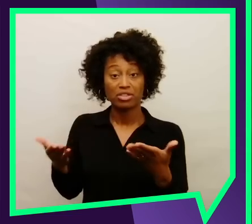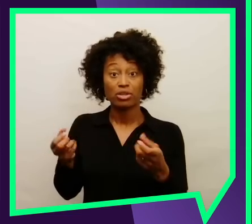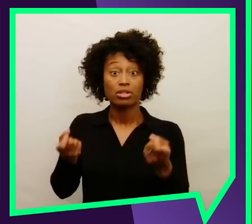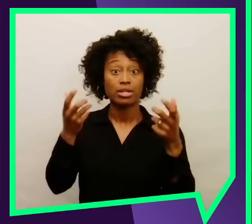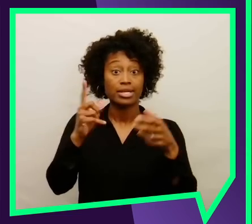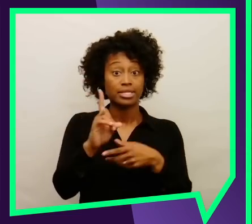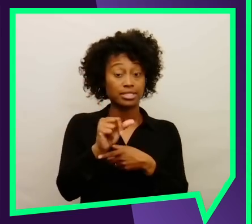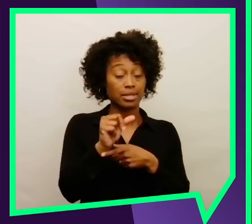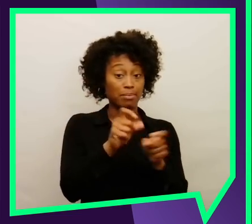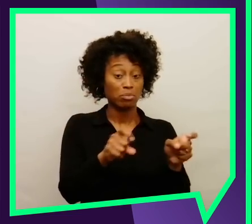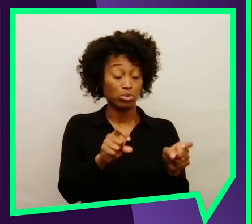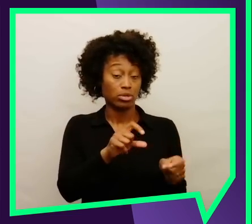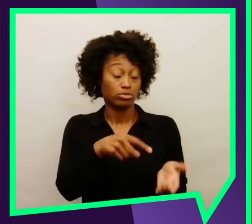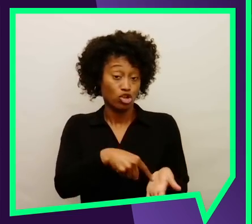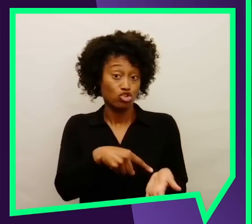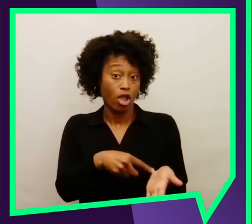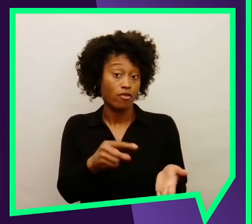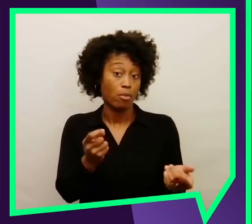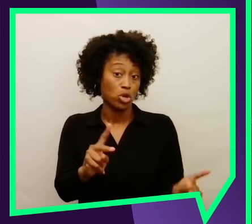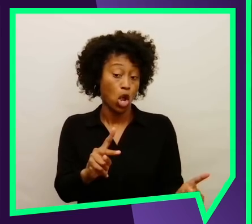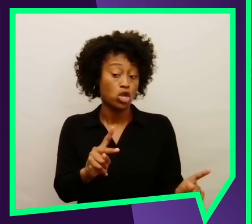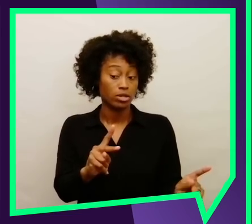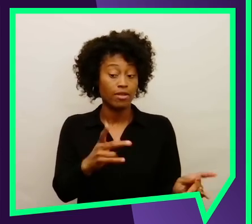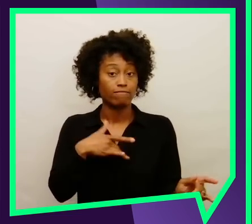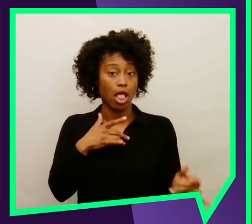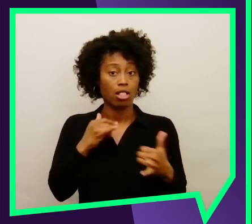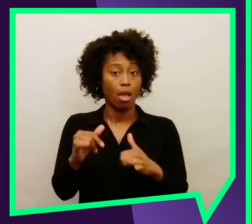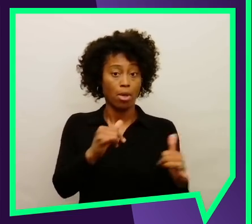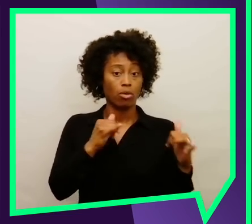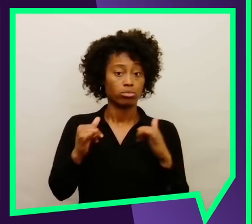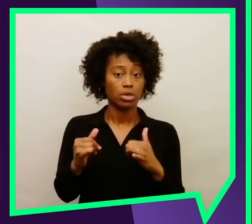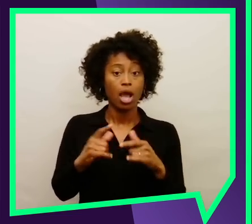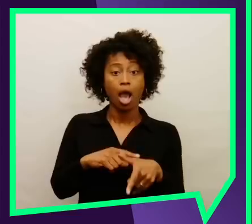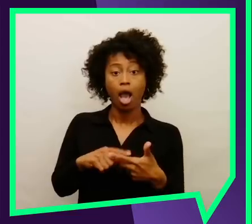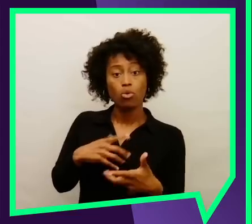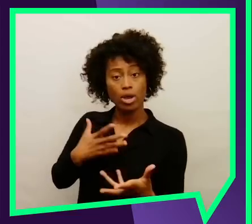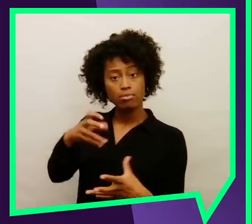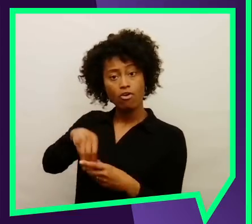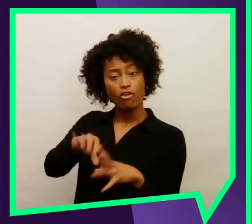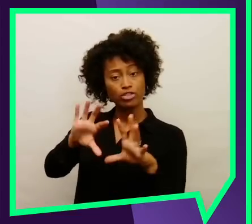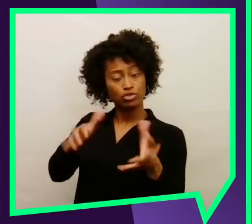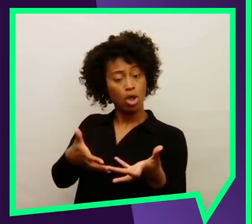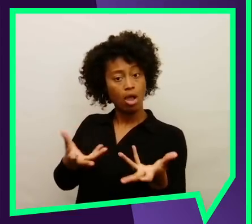Leo has issues with his motor ability. He doesn't have access to a lot of things. There's so many disabled people